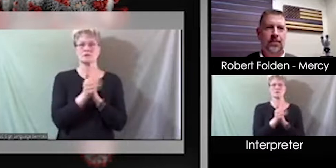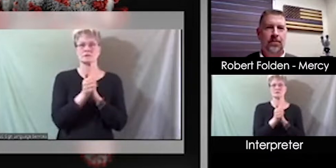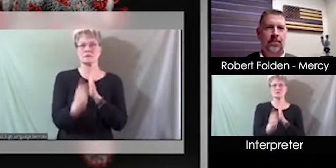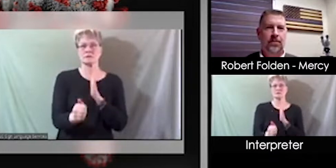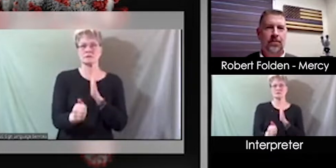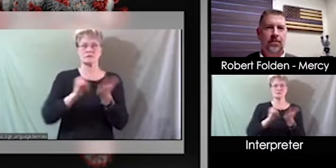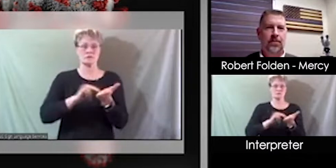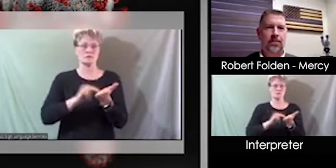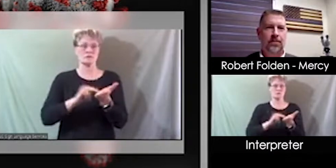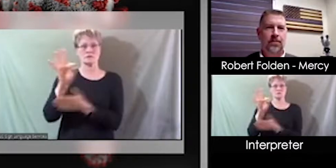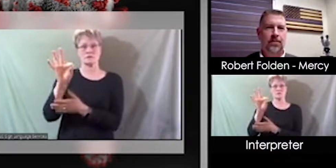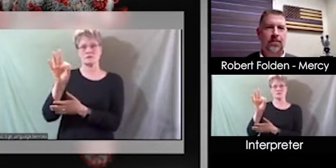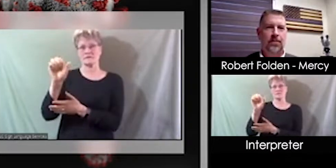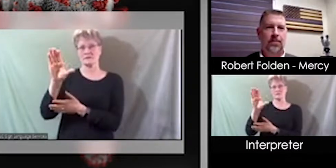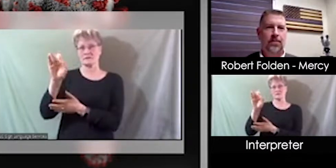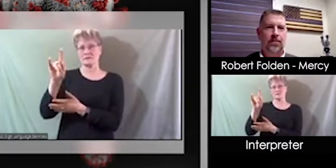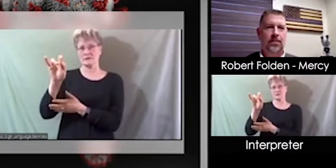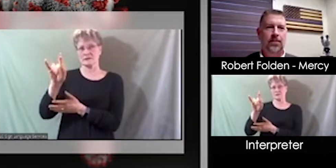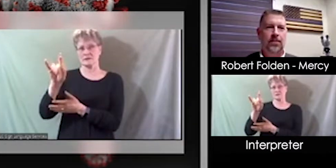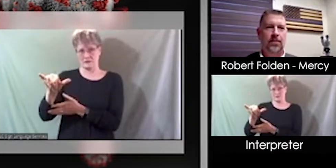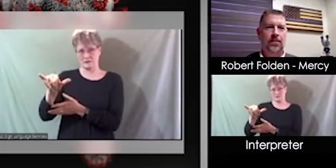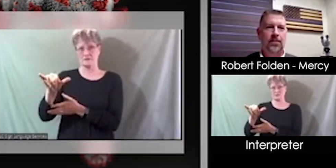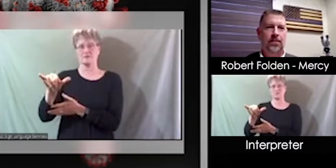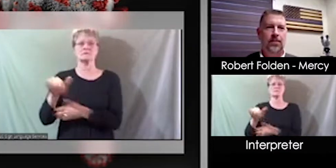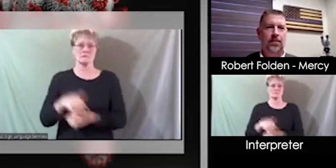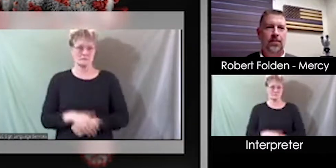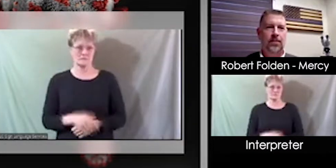skilled nursing facility and have been trying to come up with